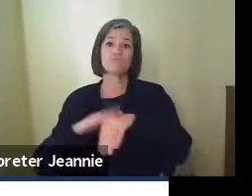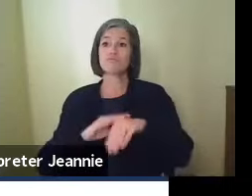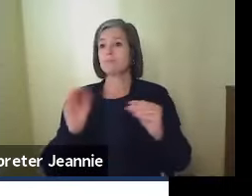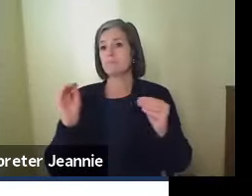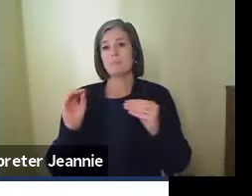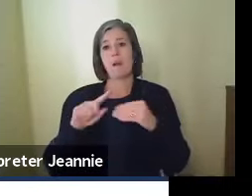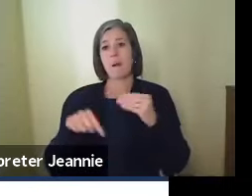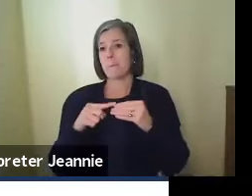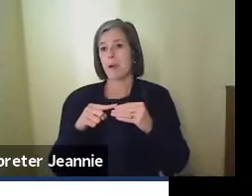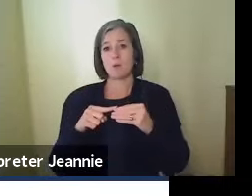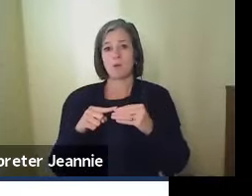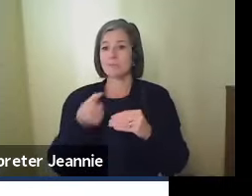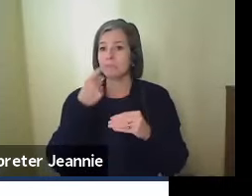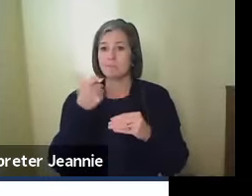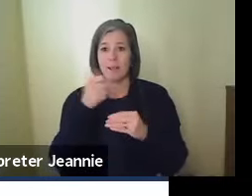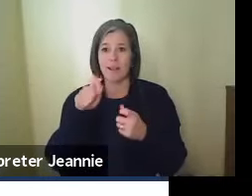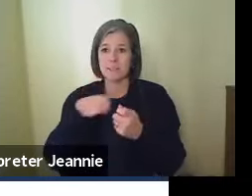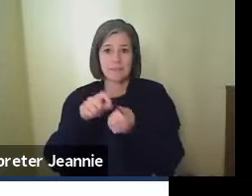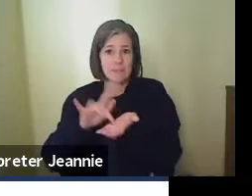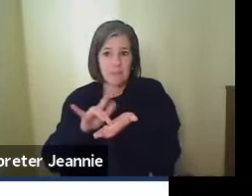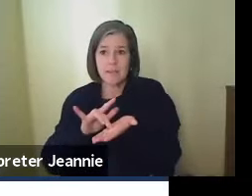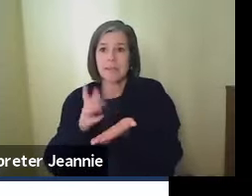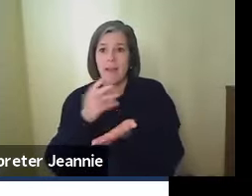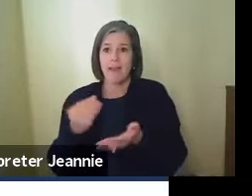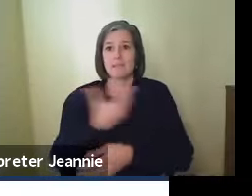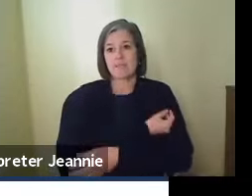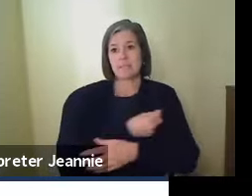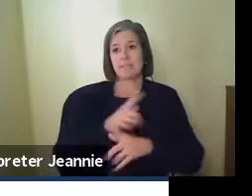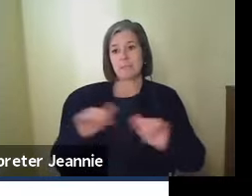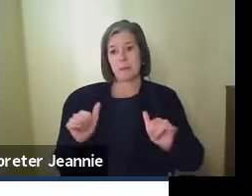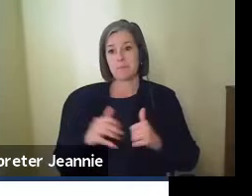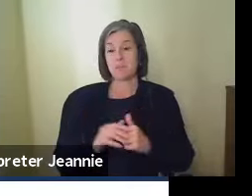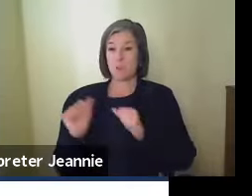taking any particular medications and getting the vaccine. So all of these people can get a vaccine.